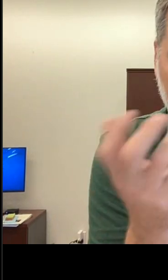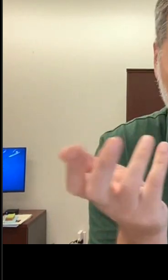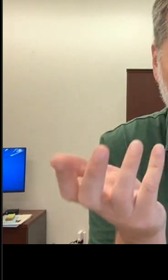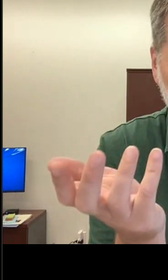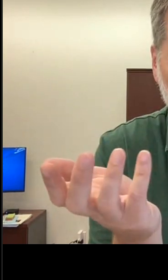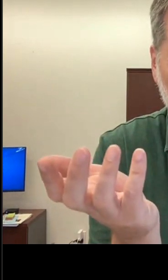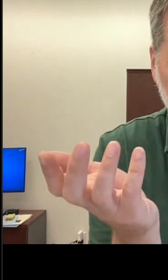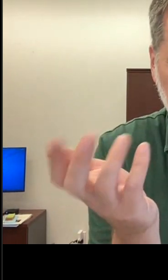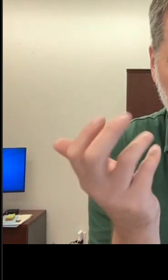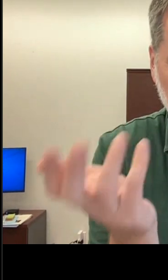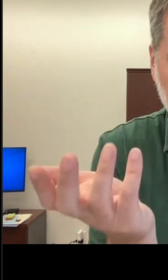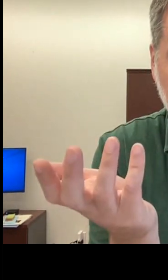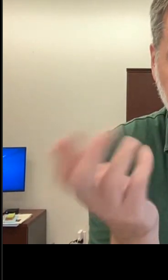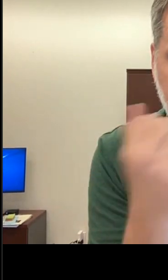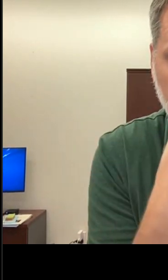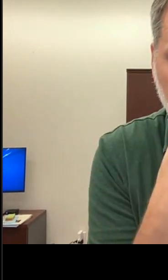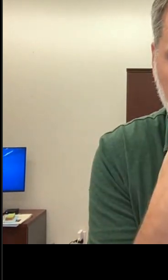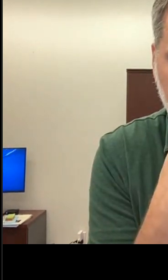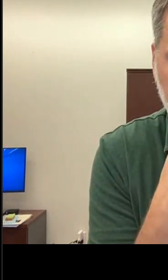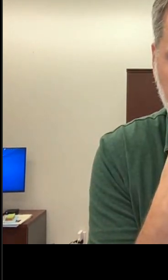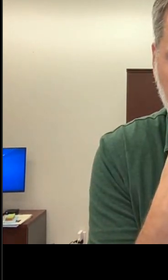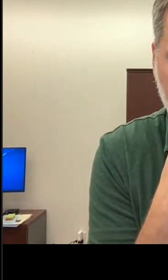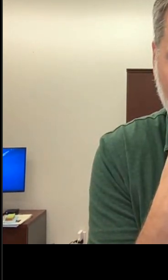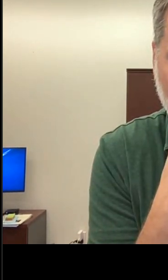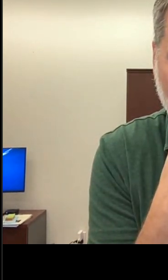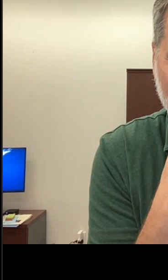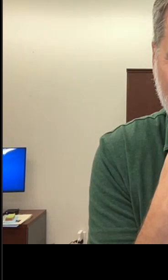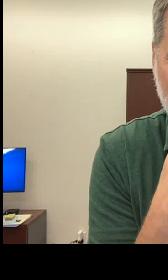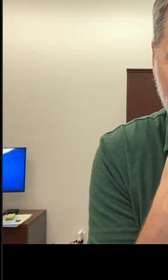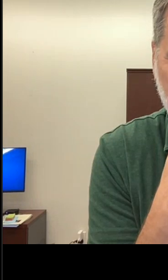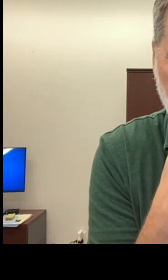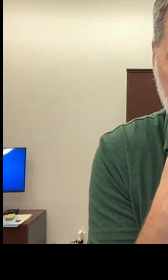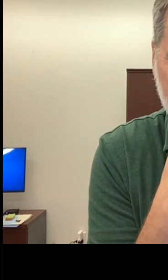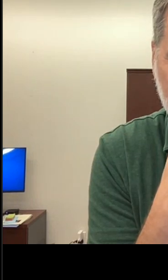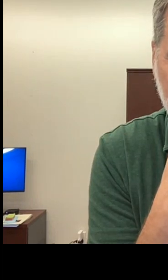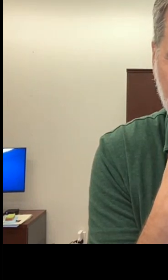really practical ways we can live these out with our schools and communities.